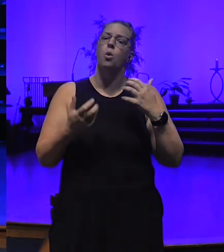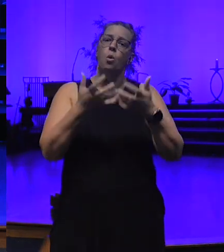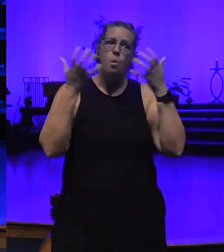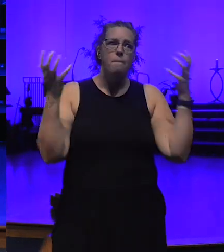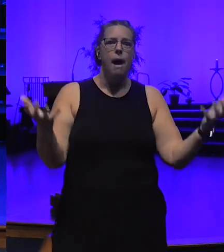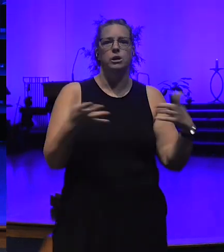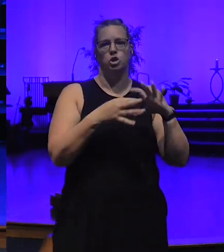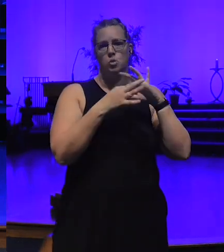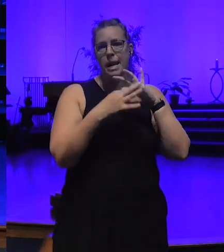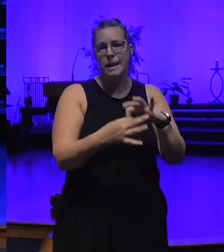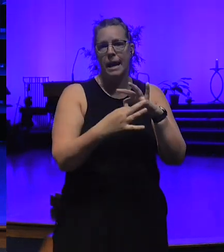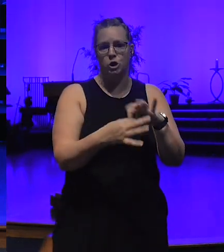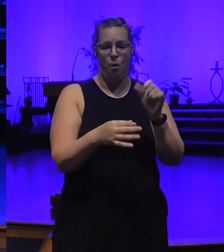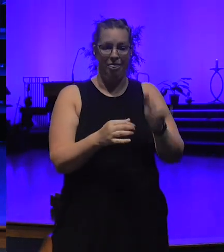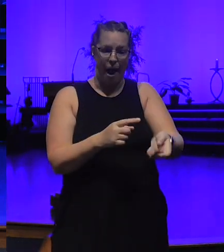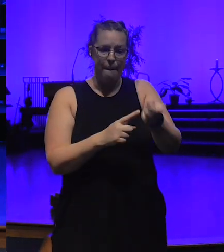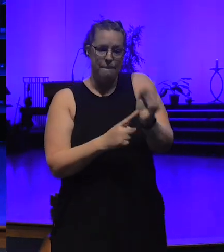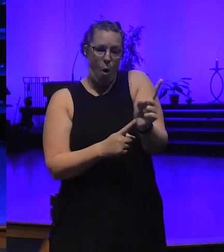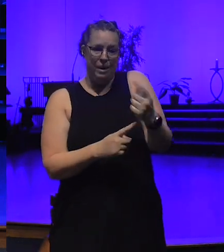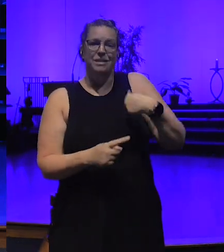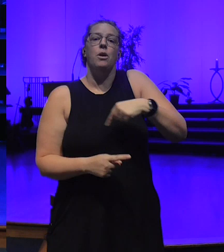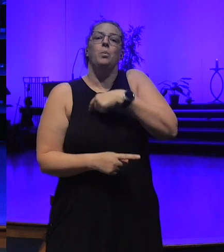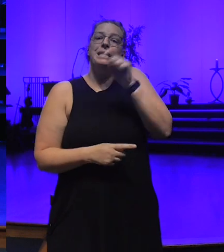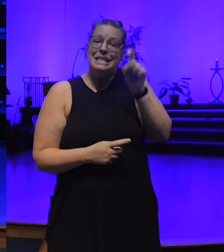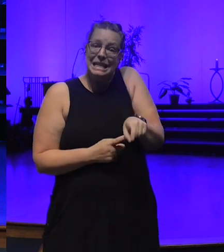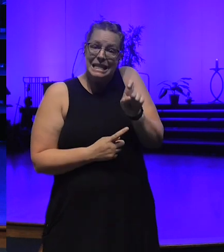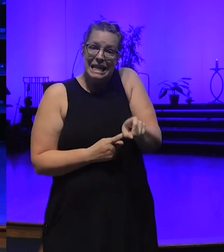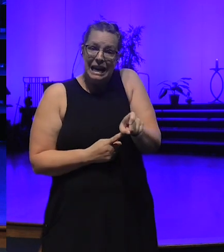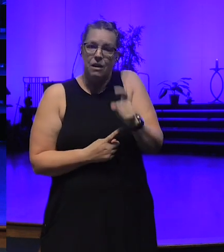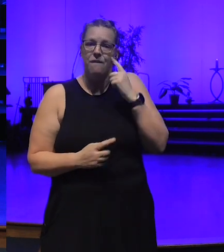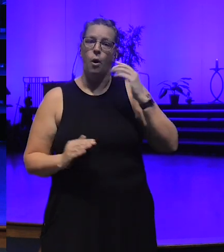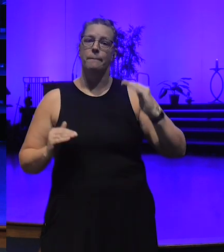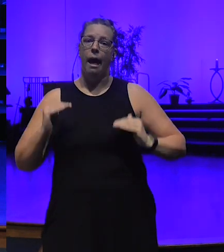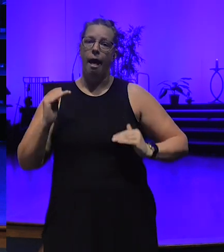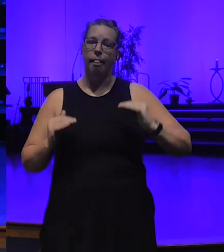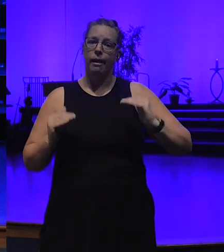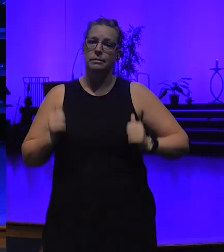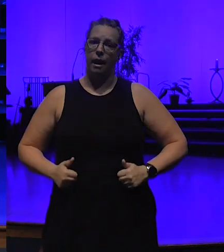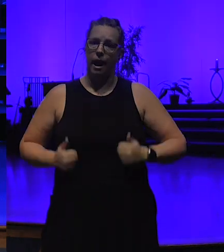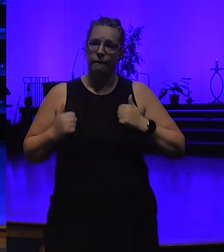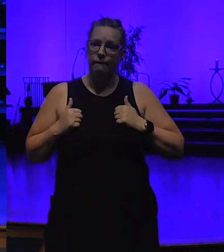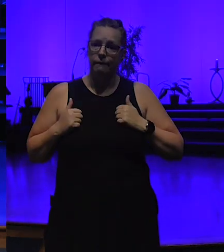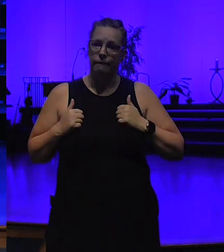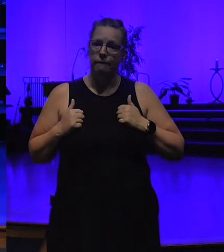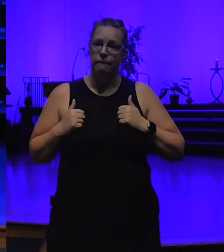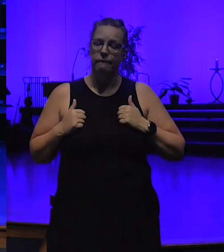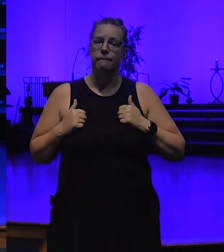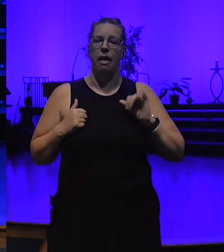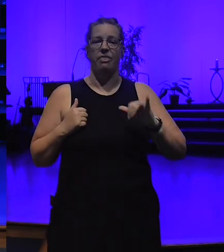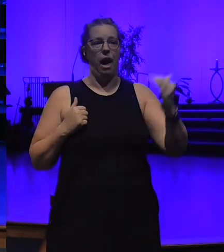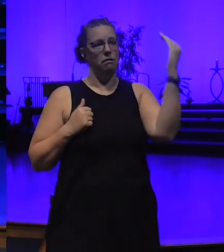we need for living balanced fulfilling lives and the consciousness of traffic